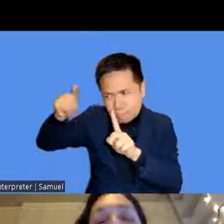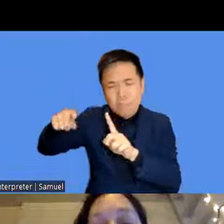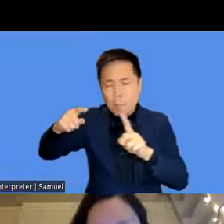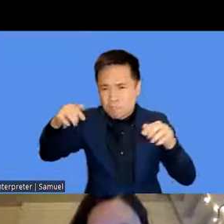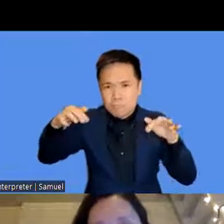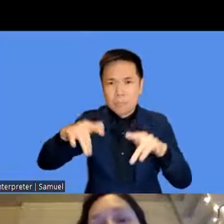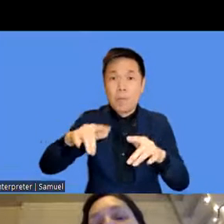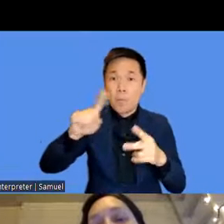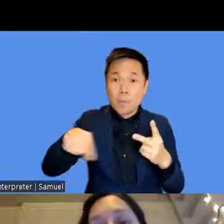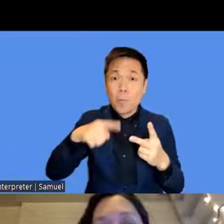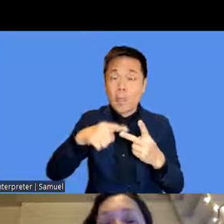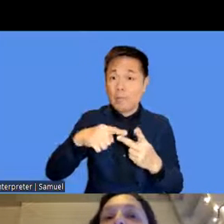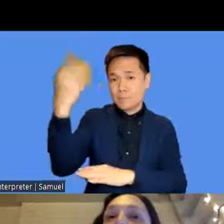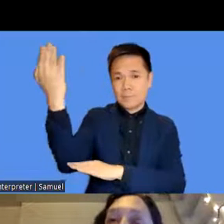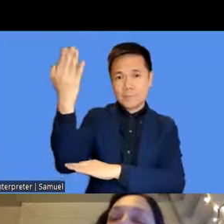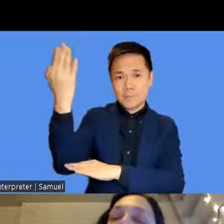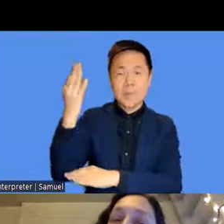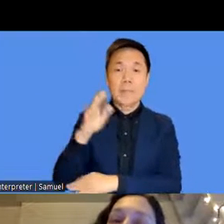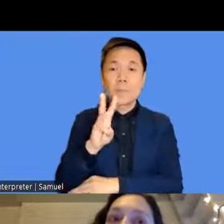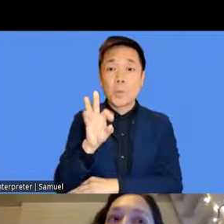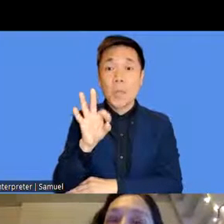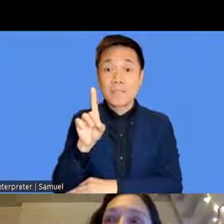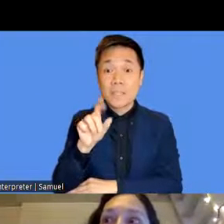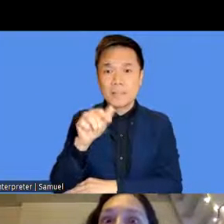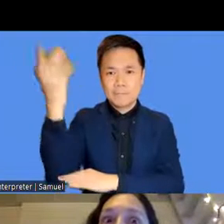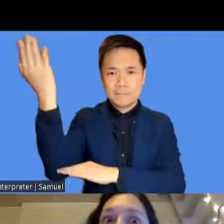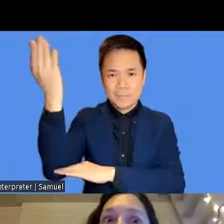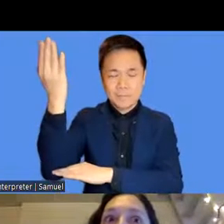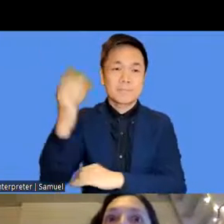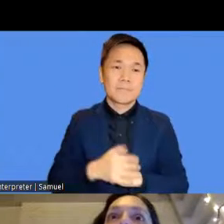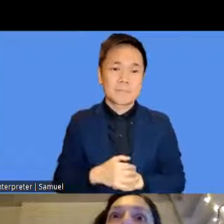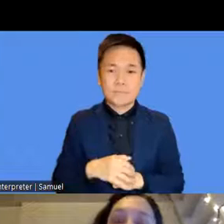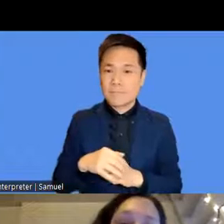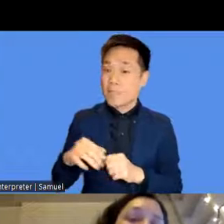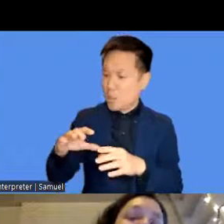of the Deaf present and to show an example of marginalized group and how they collect